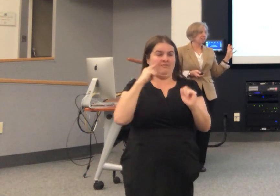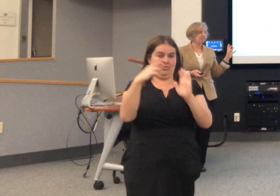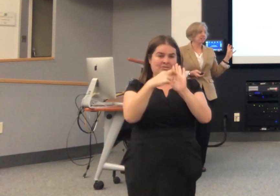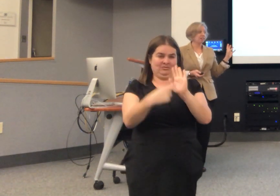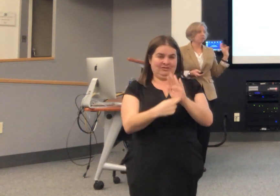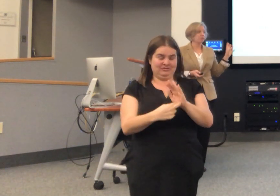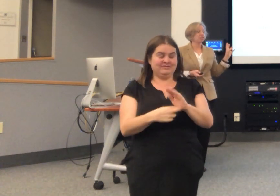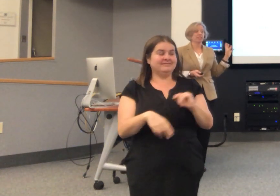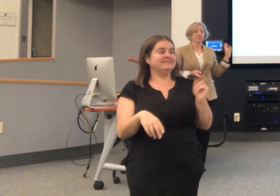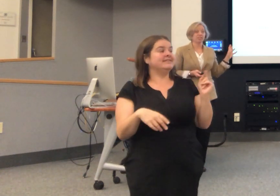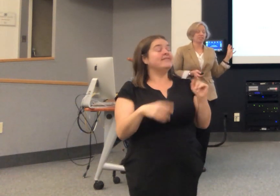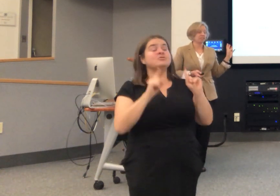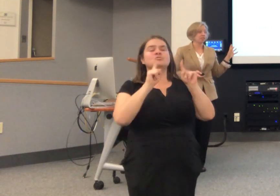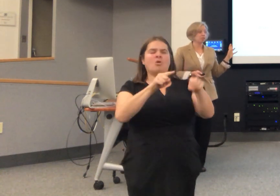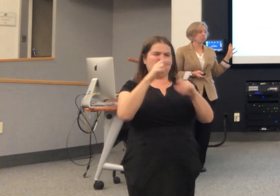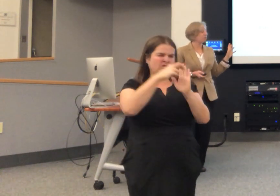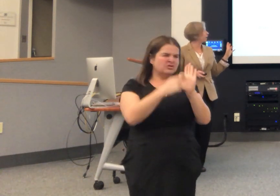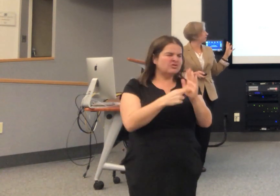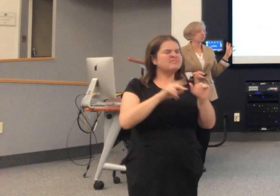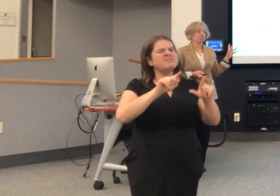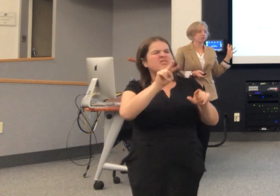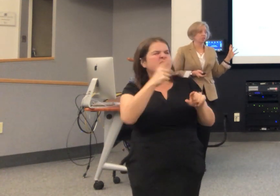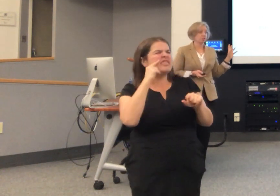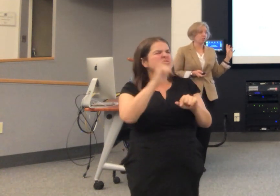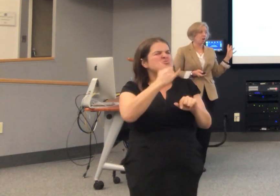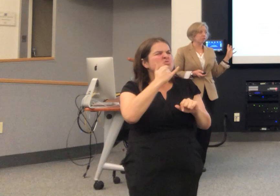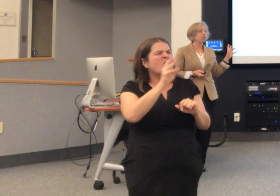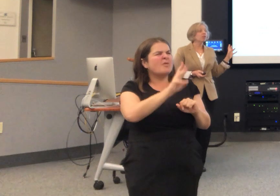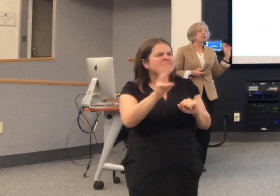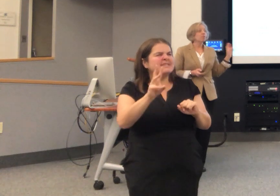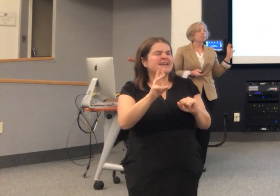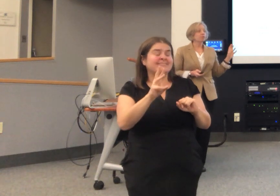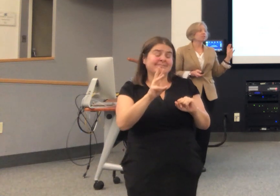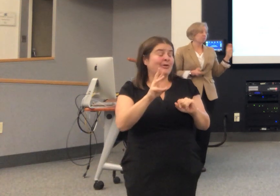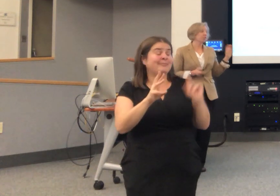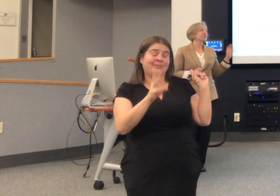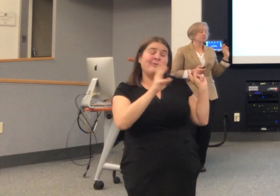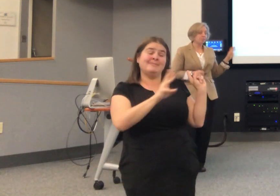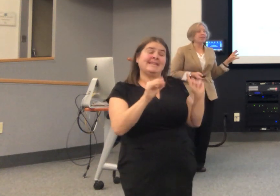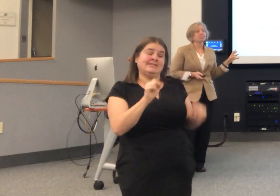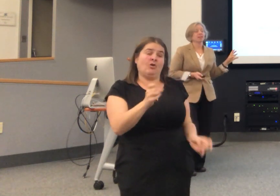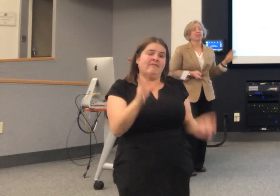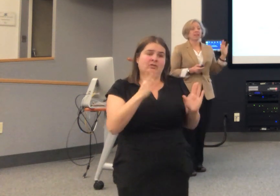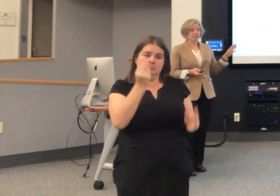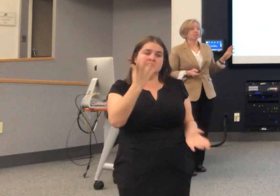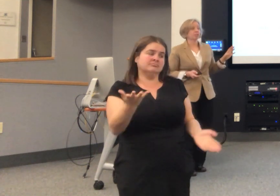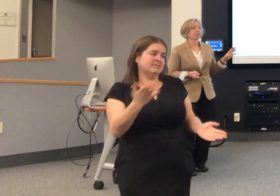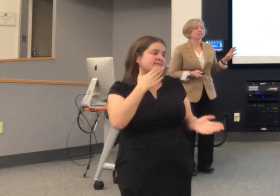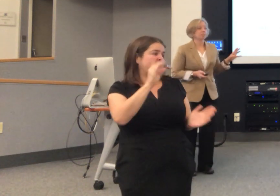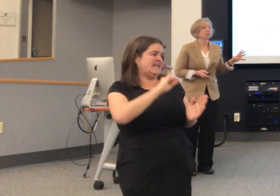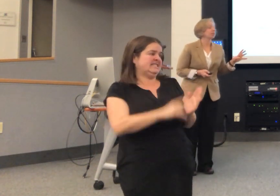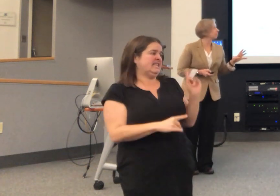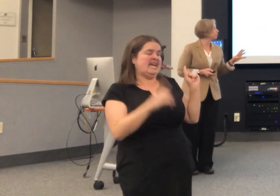and I don't want you to get there and think you're on the wrong page 'cause it looks so awful. Because it's really just a bad design that desperately needs updating.